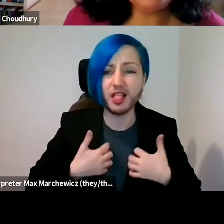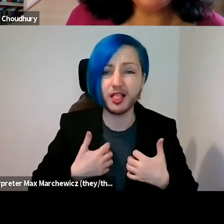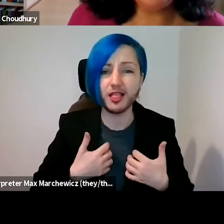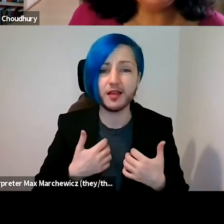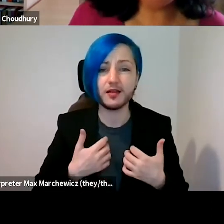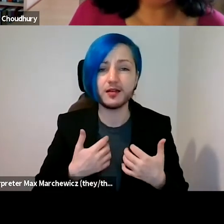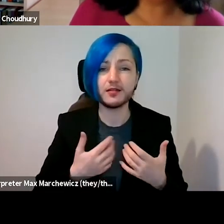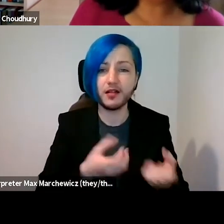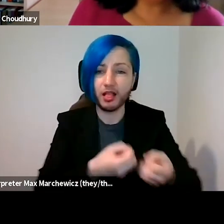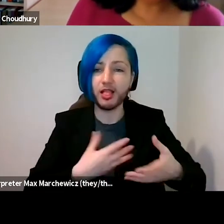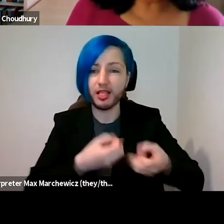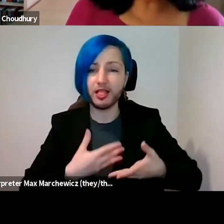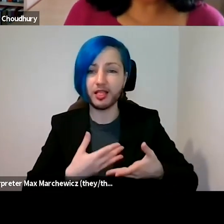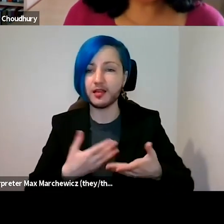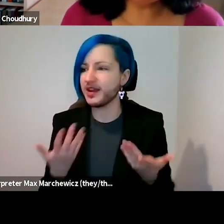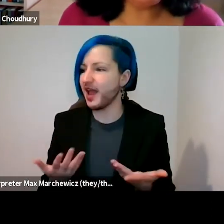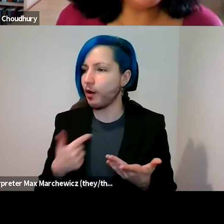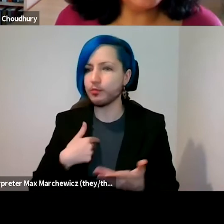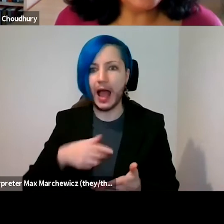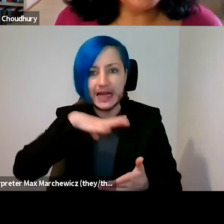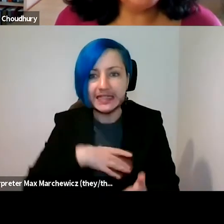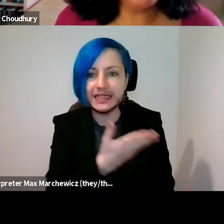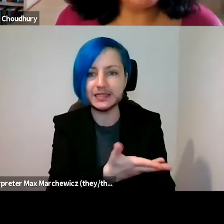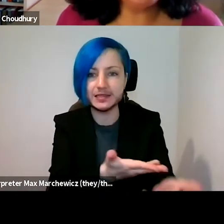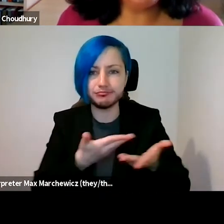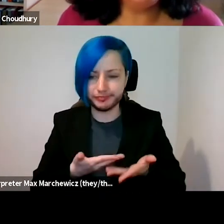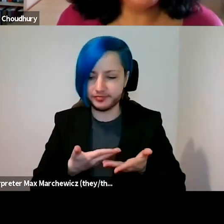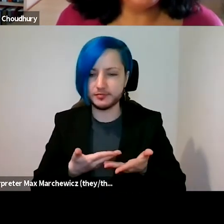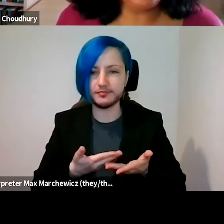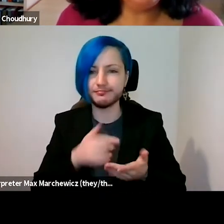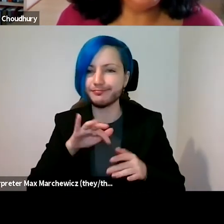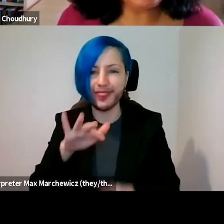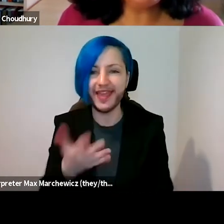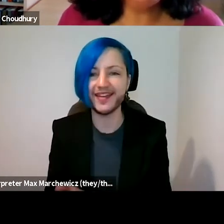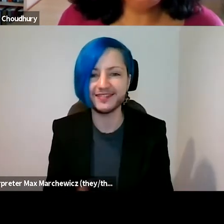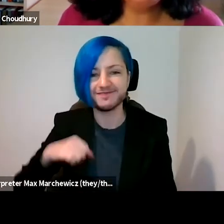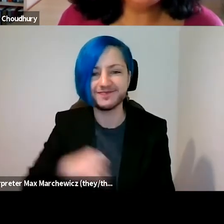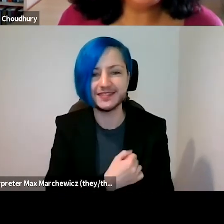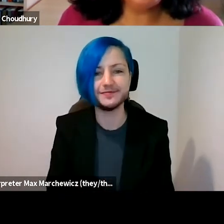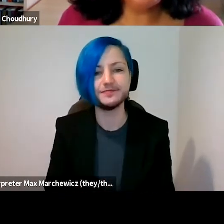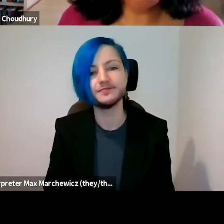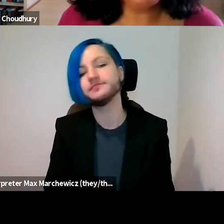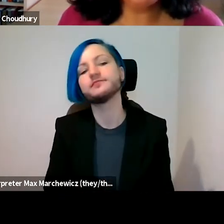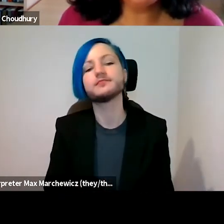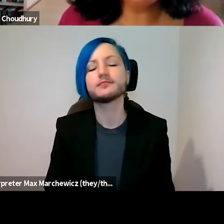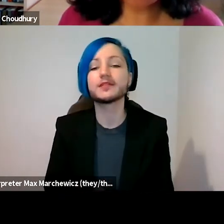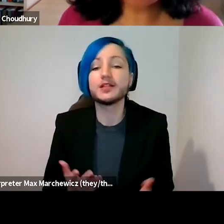There is not one near me." There is a publisher, Robert Cadelle, to whom Scott wrote, how he absolutely wanted Indian phrases,